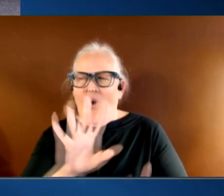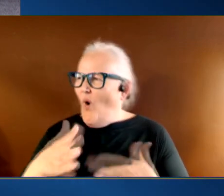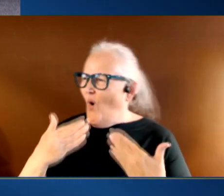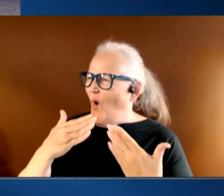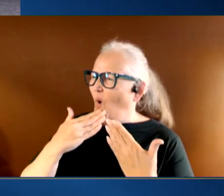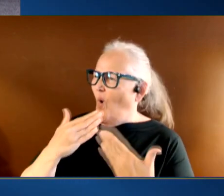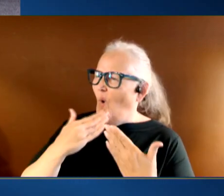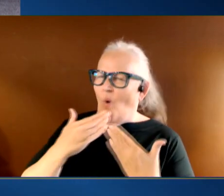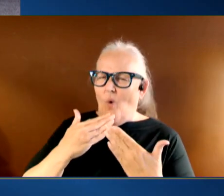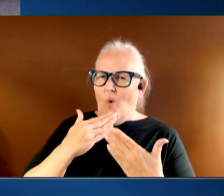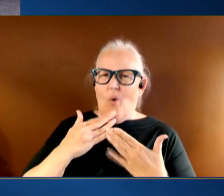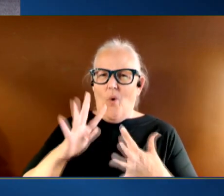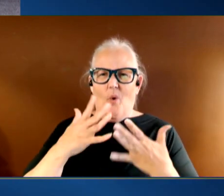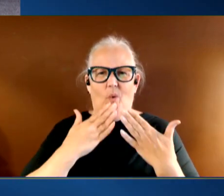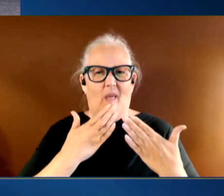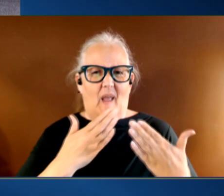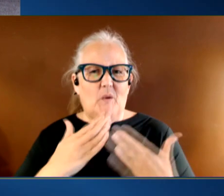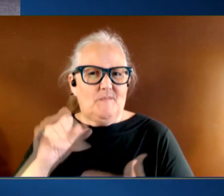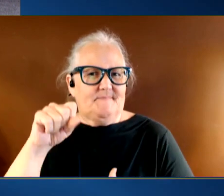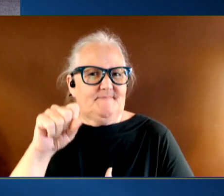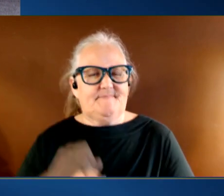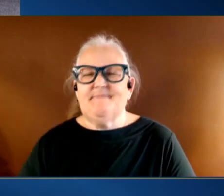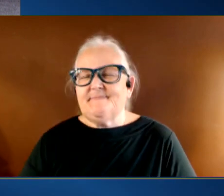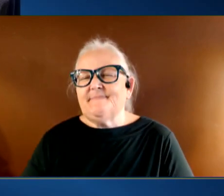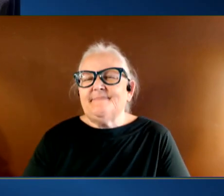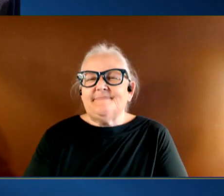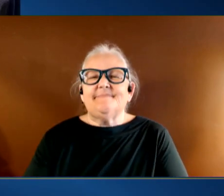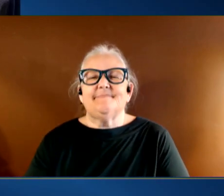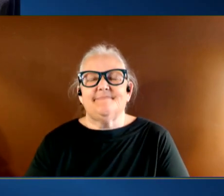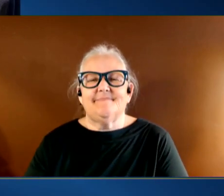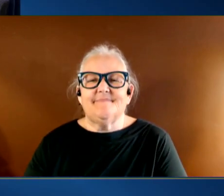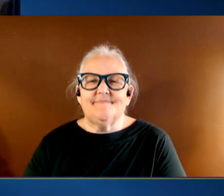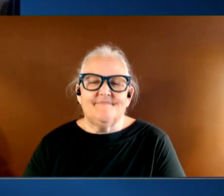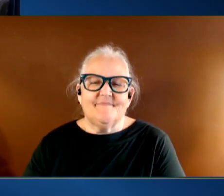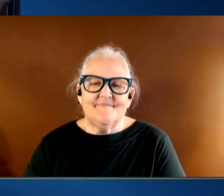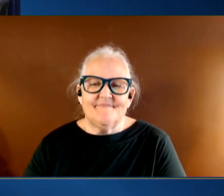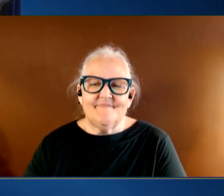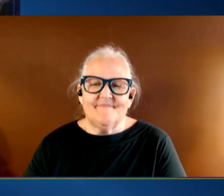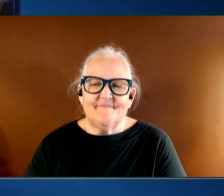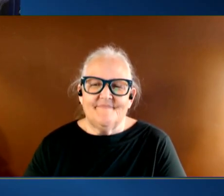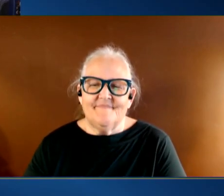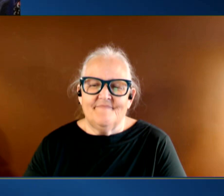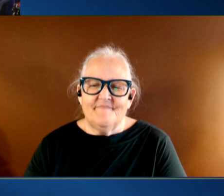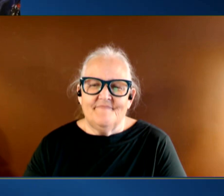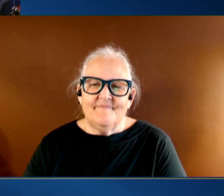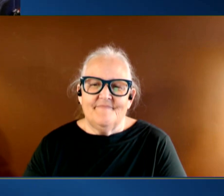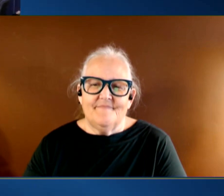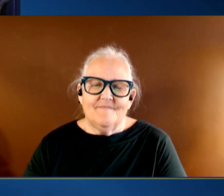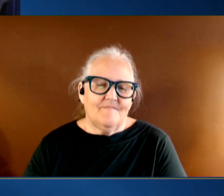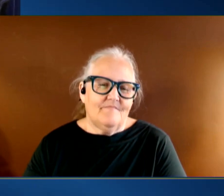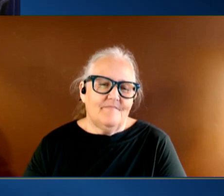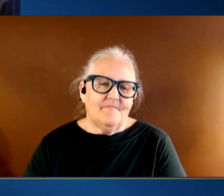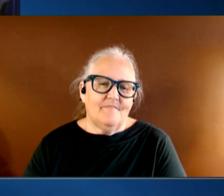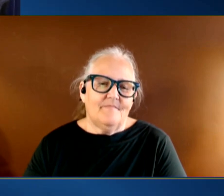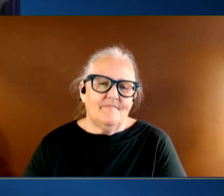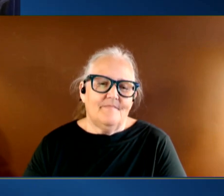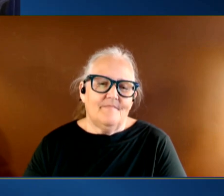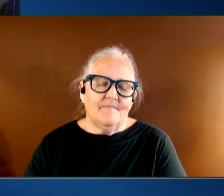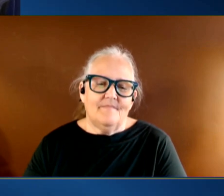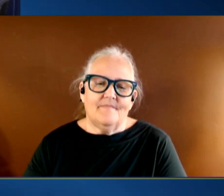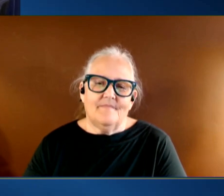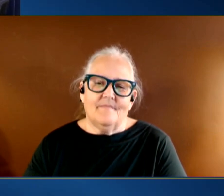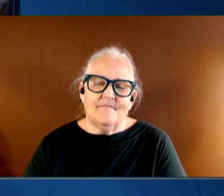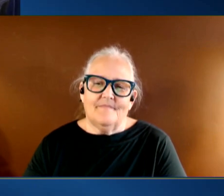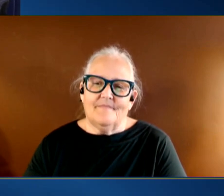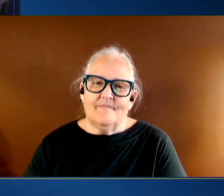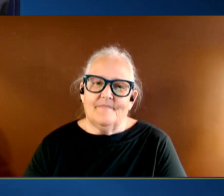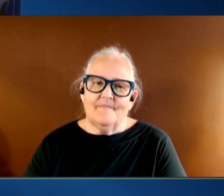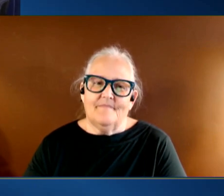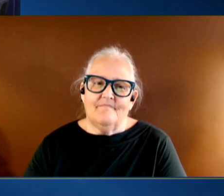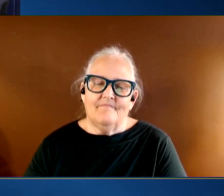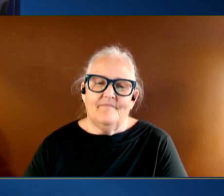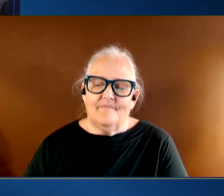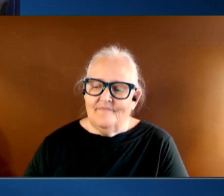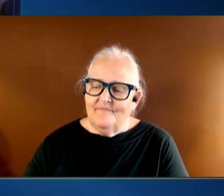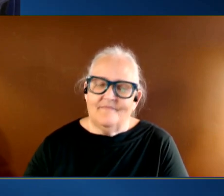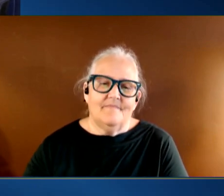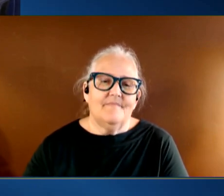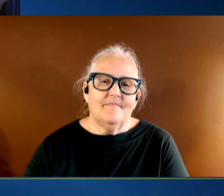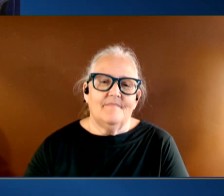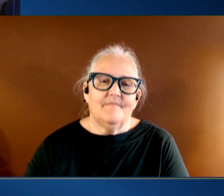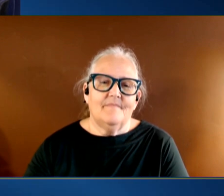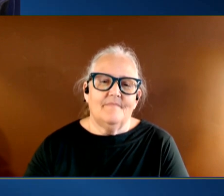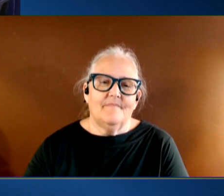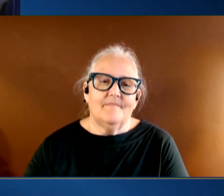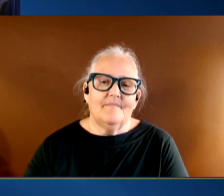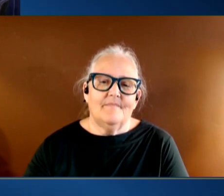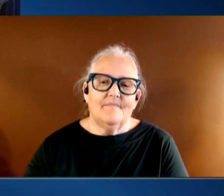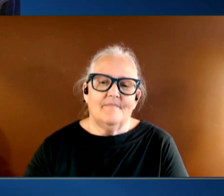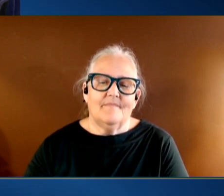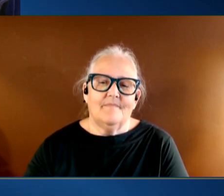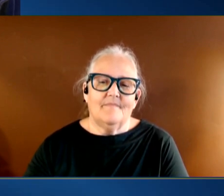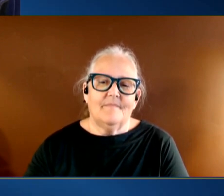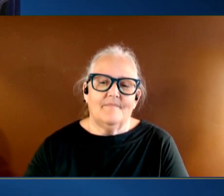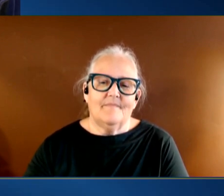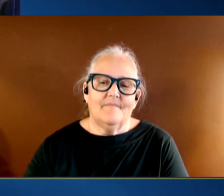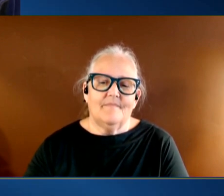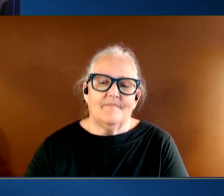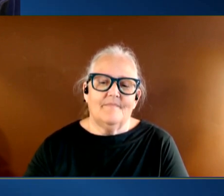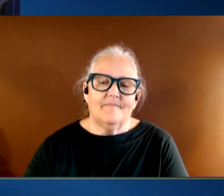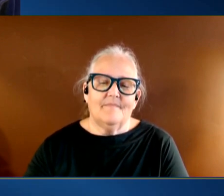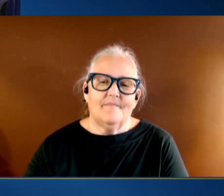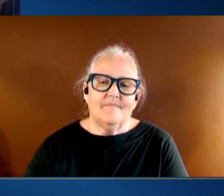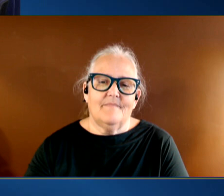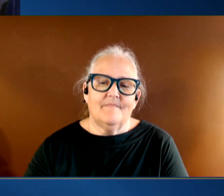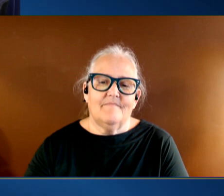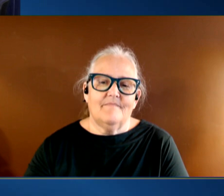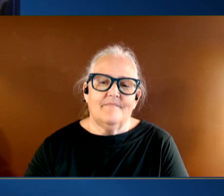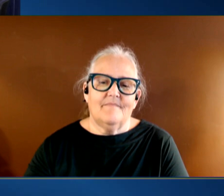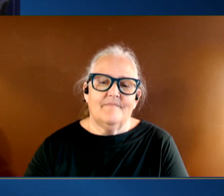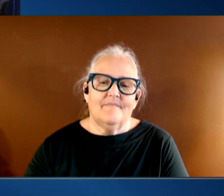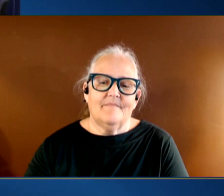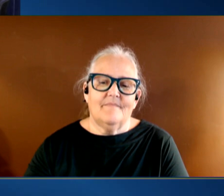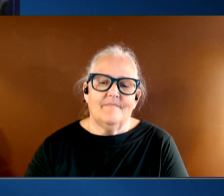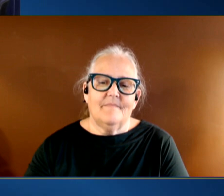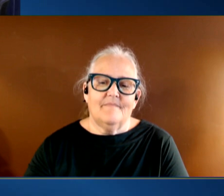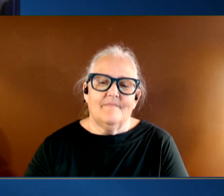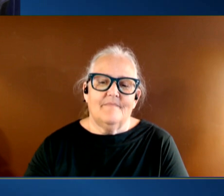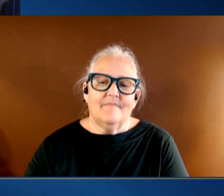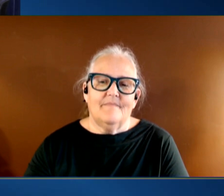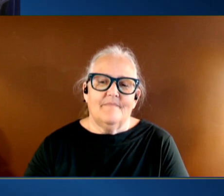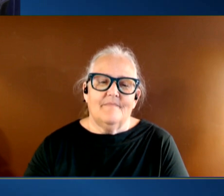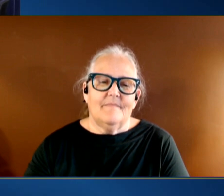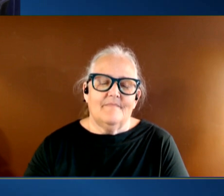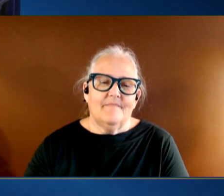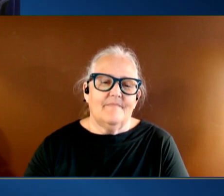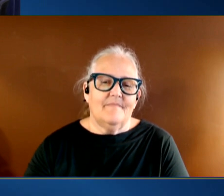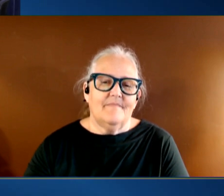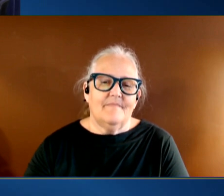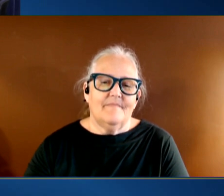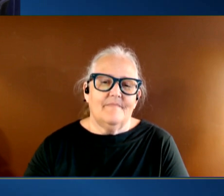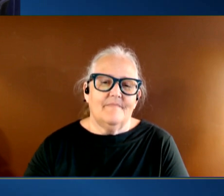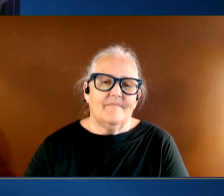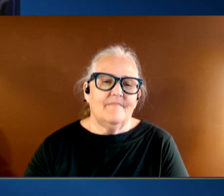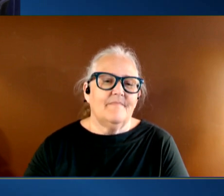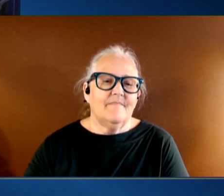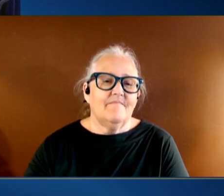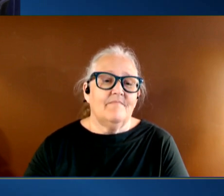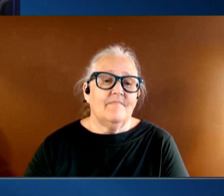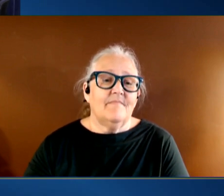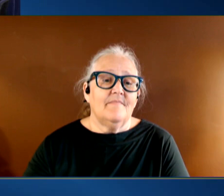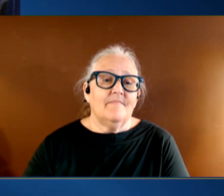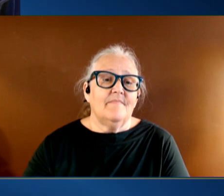Lydia Pecker: Thanks, everyone.